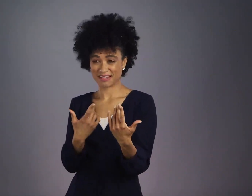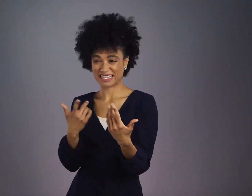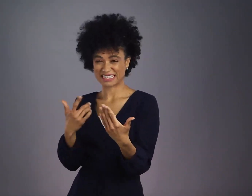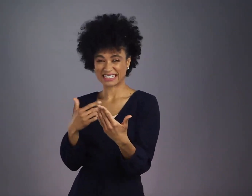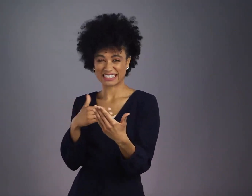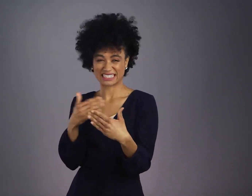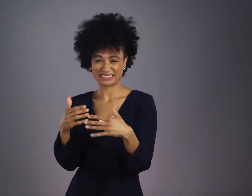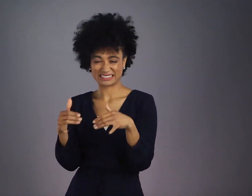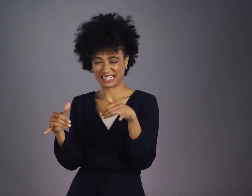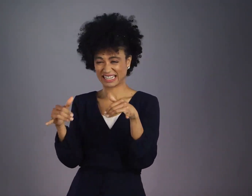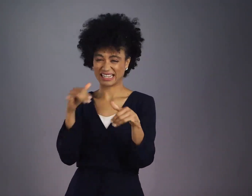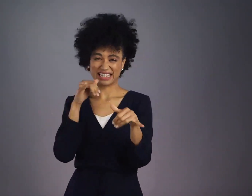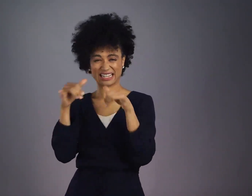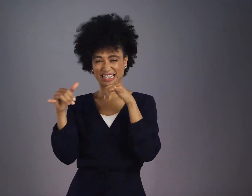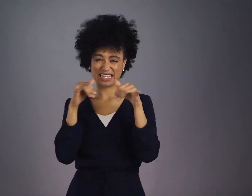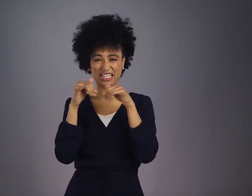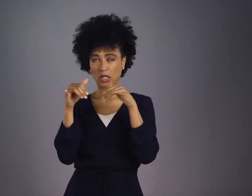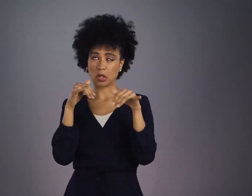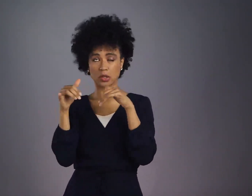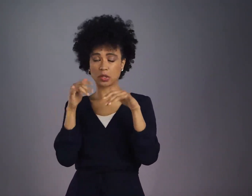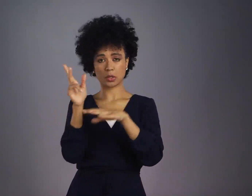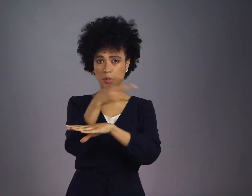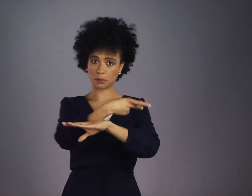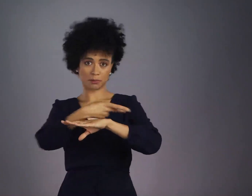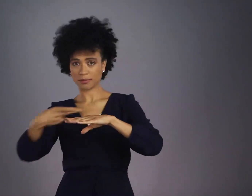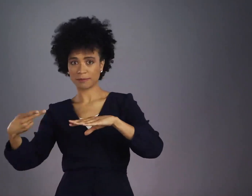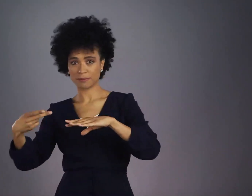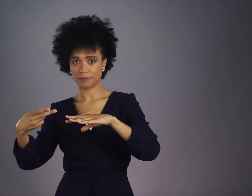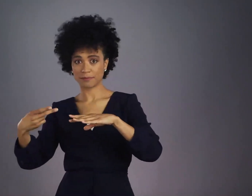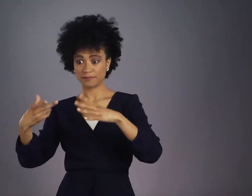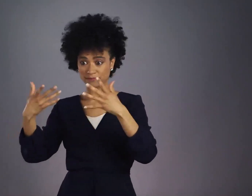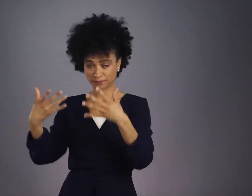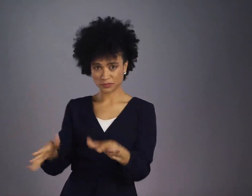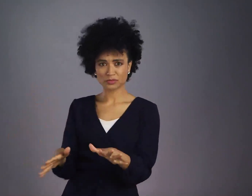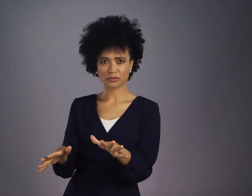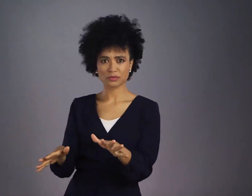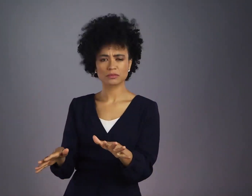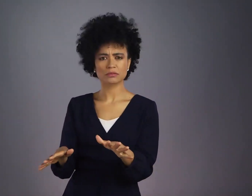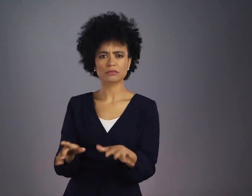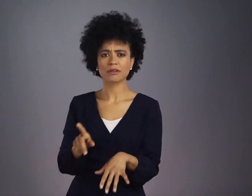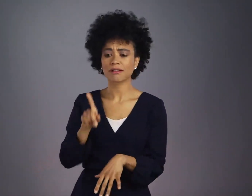But after his next binge, ask him if he would really like to get over drinking for good.